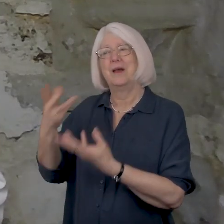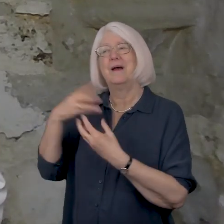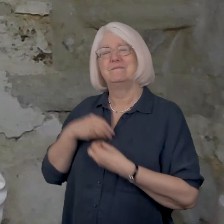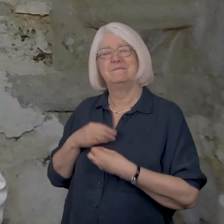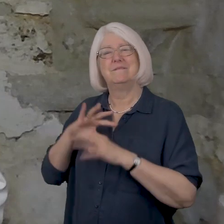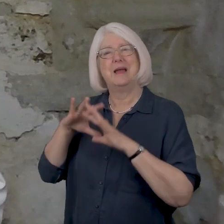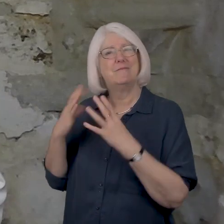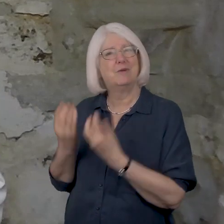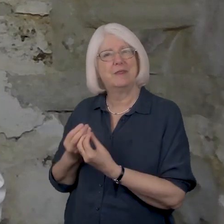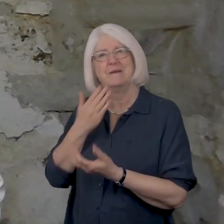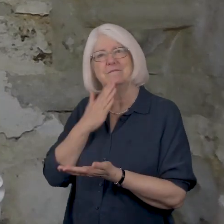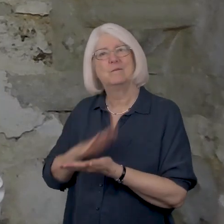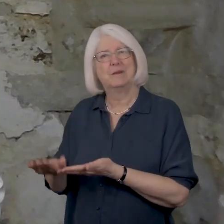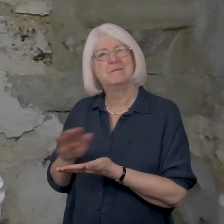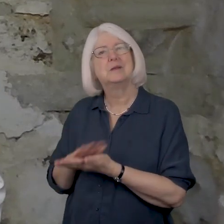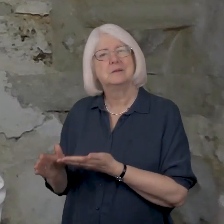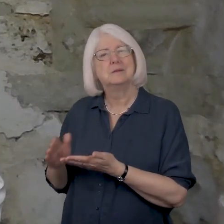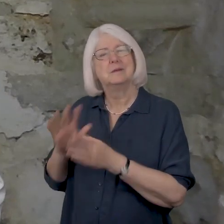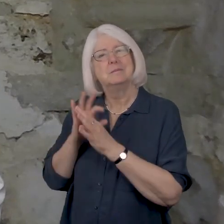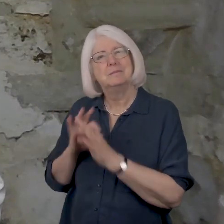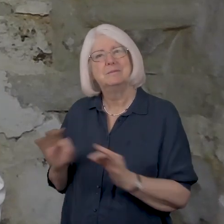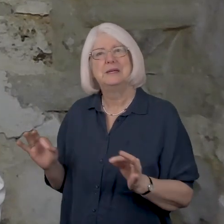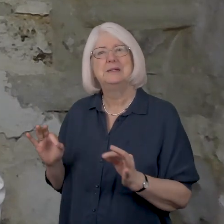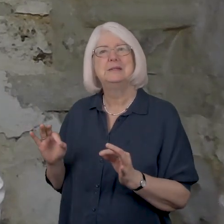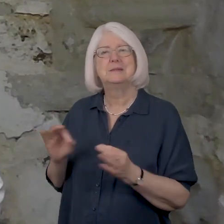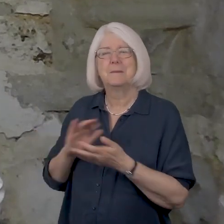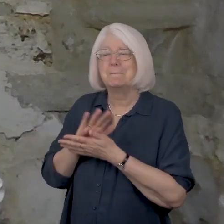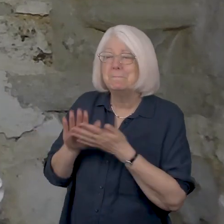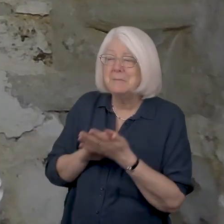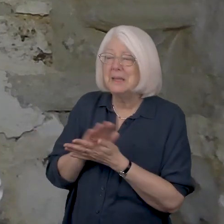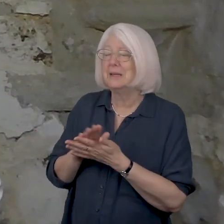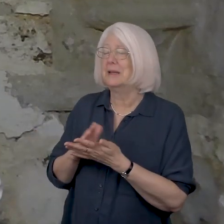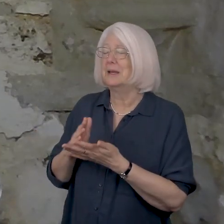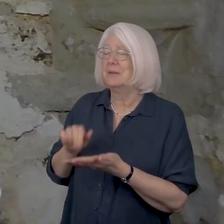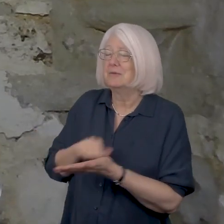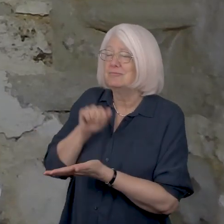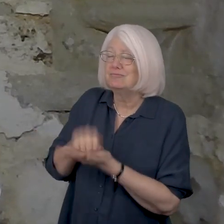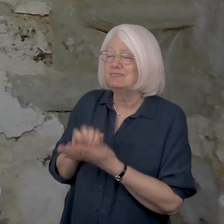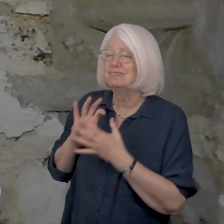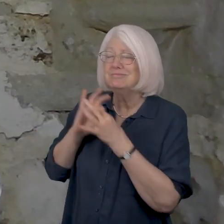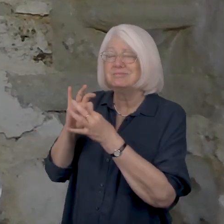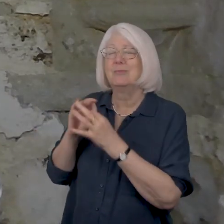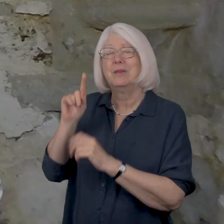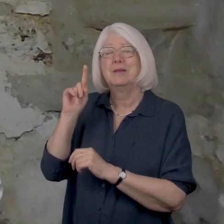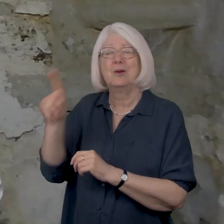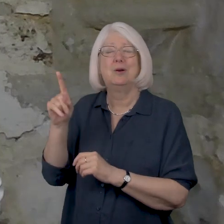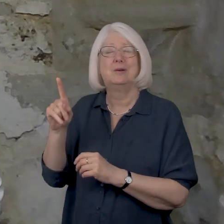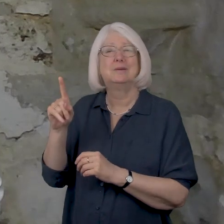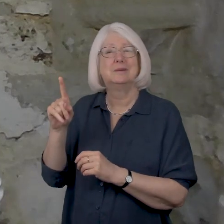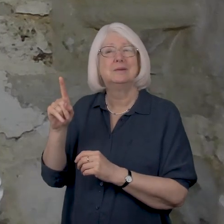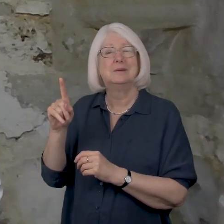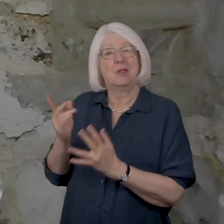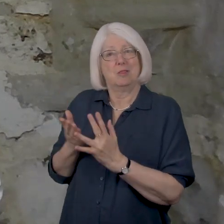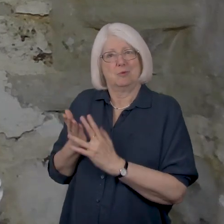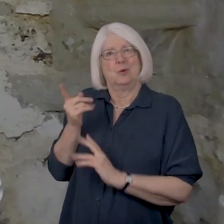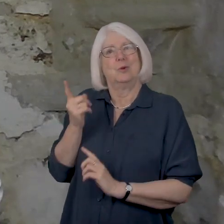Forgiveness, peace, meaning, being right with God and others